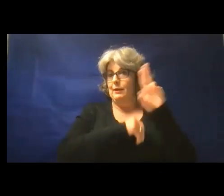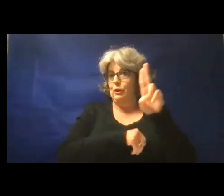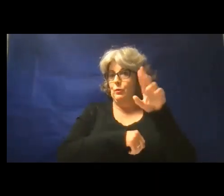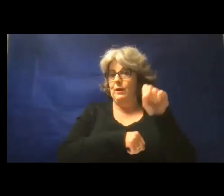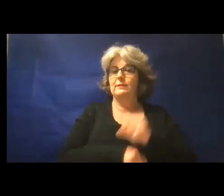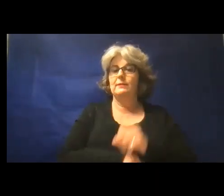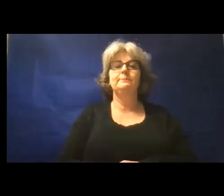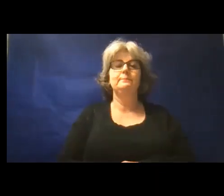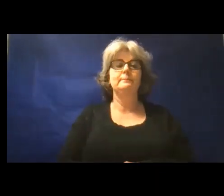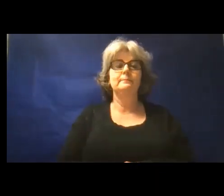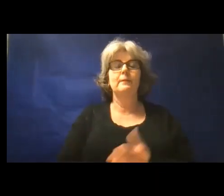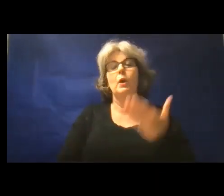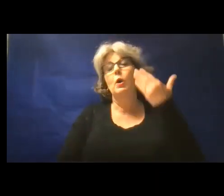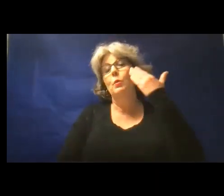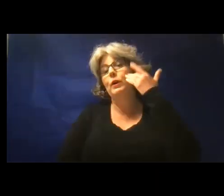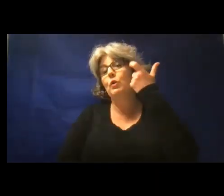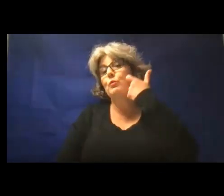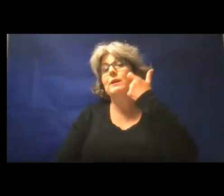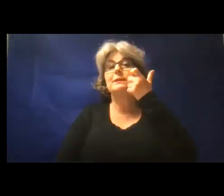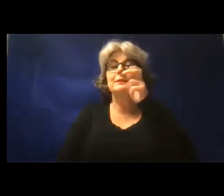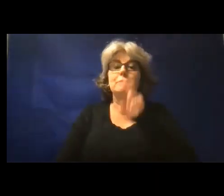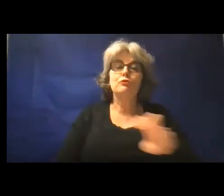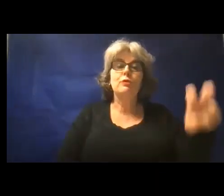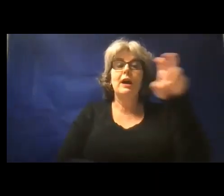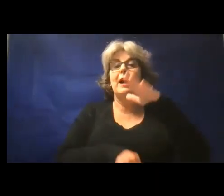we know that our recent travel advisory changes generated a lot of discussion